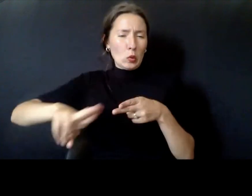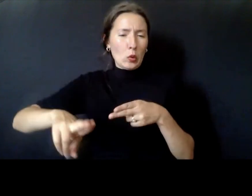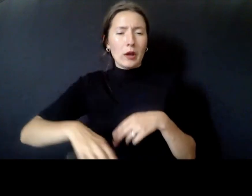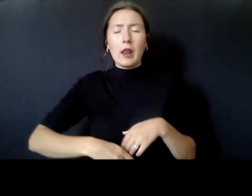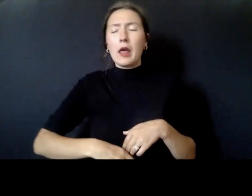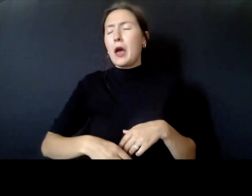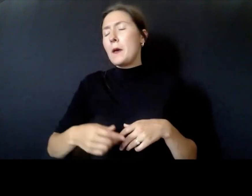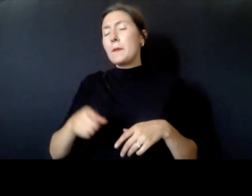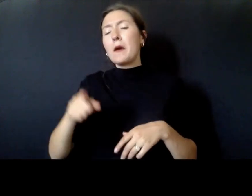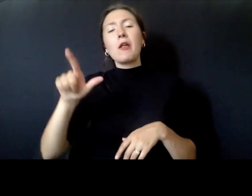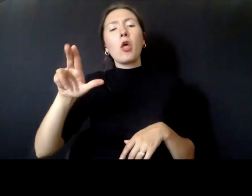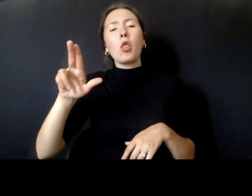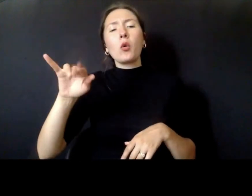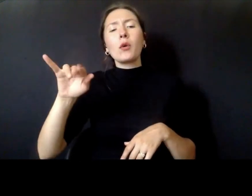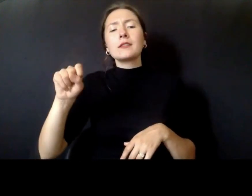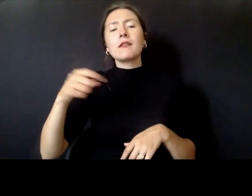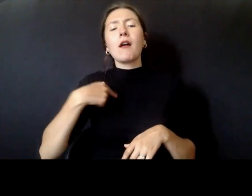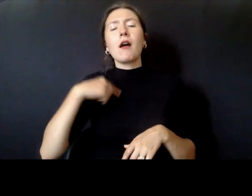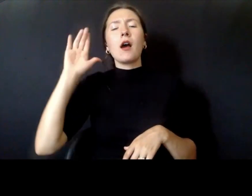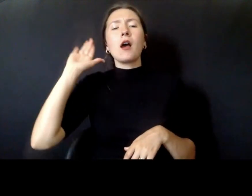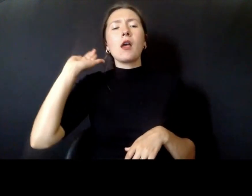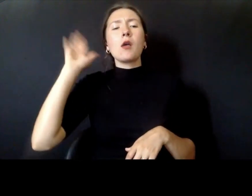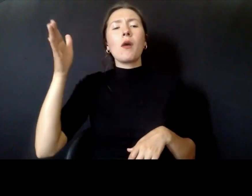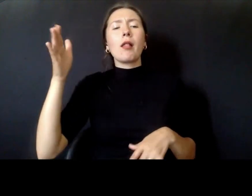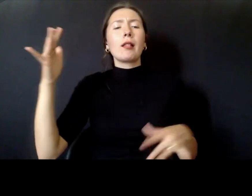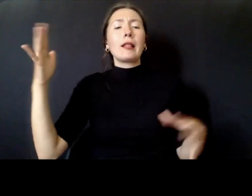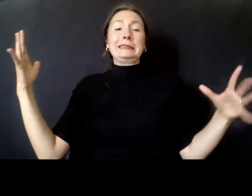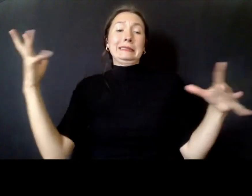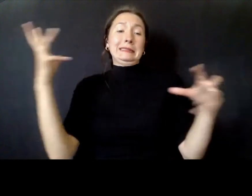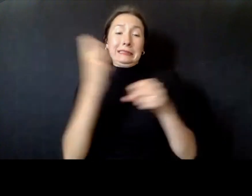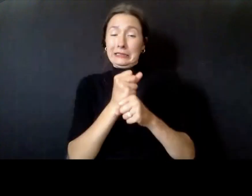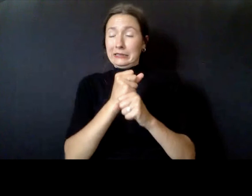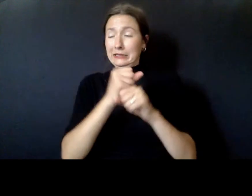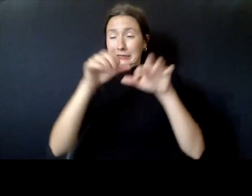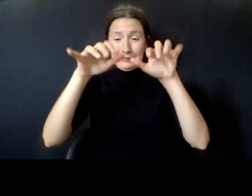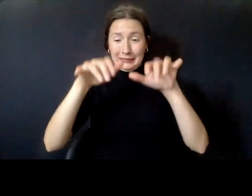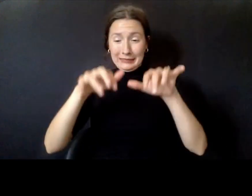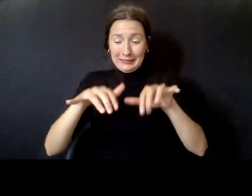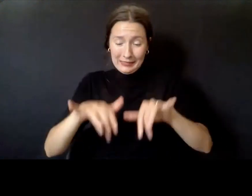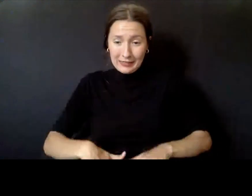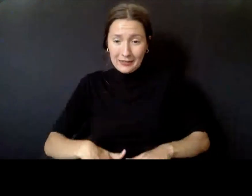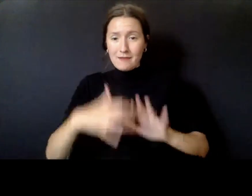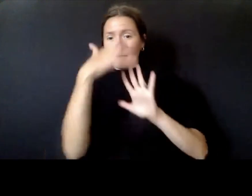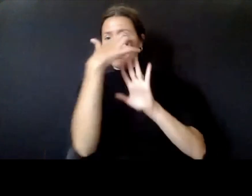it to you so we can post it a little bit i love it thank you gwen um no it's perfect and i do think